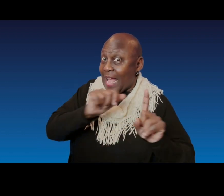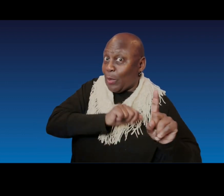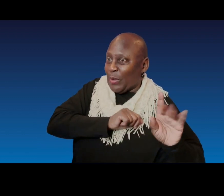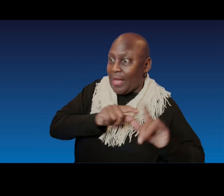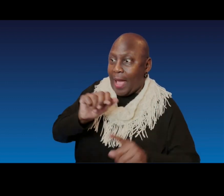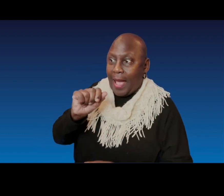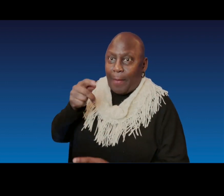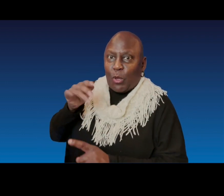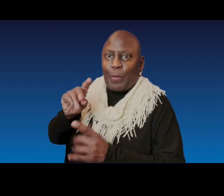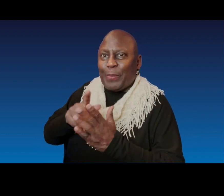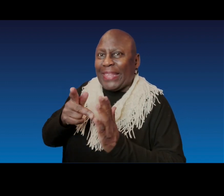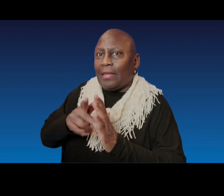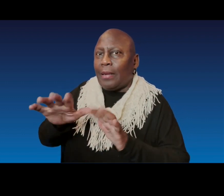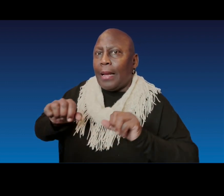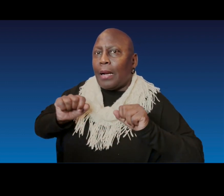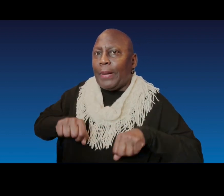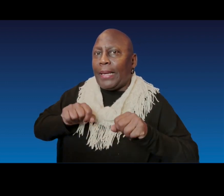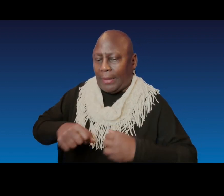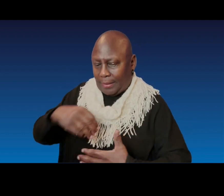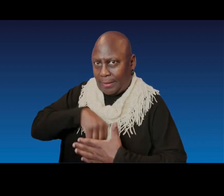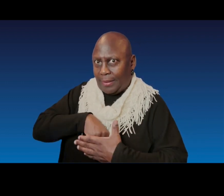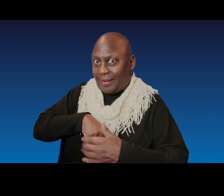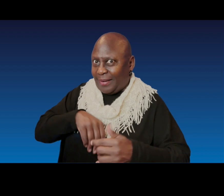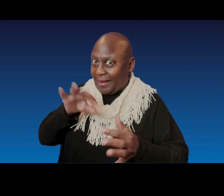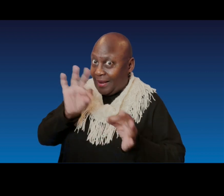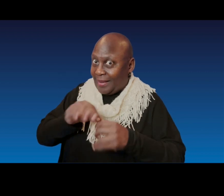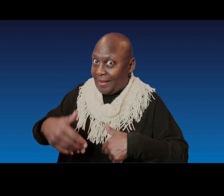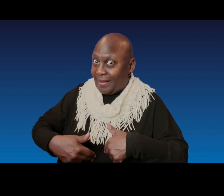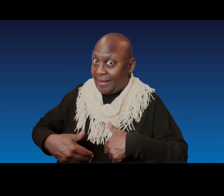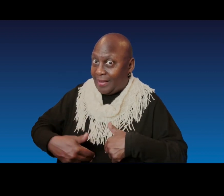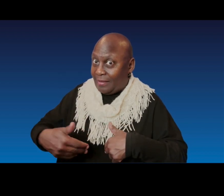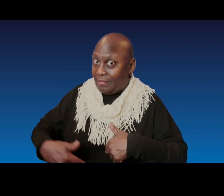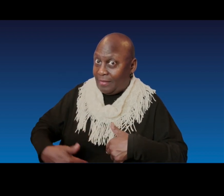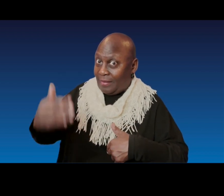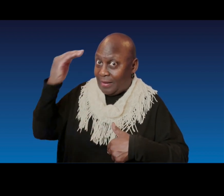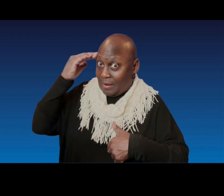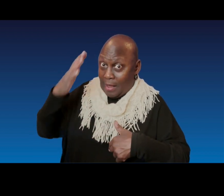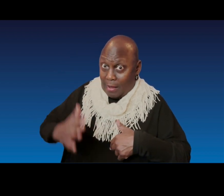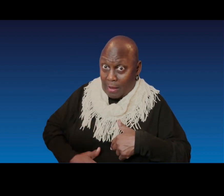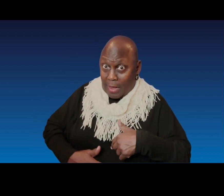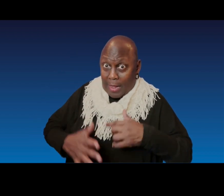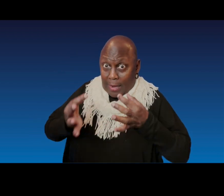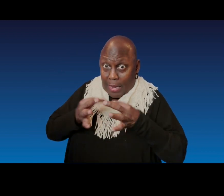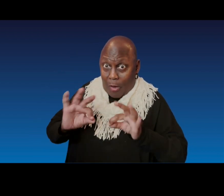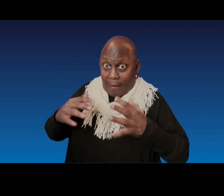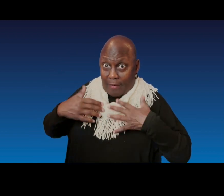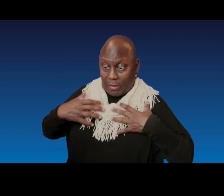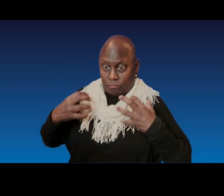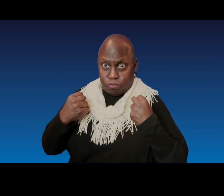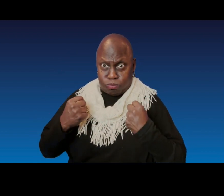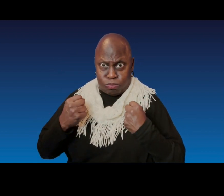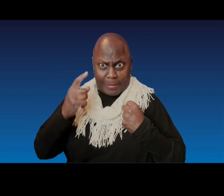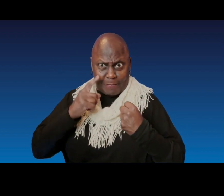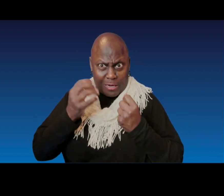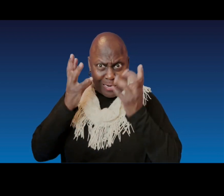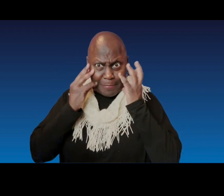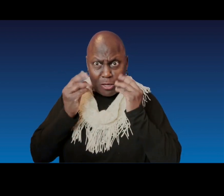Where they say, "You have to do this and you can't do this." It's very formal learning and grammatical rules are followed.